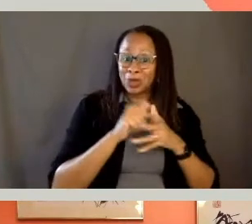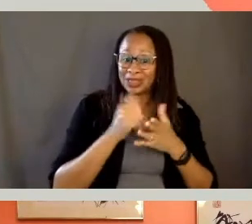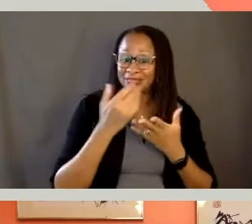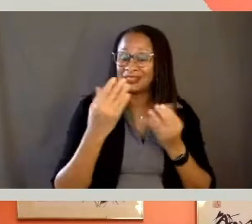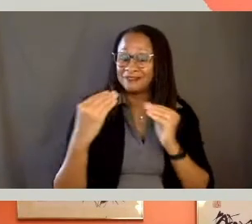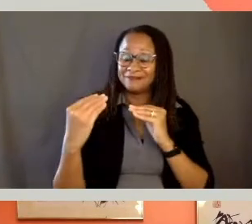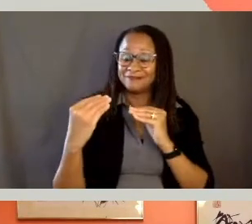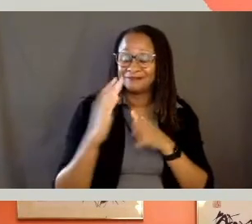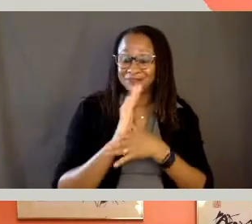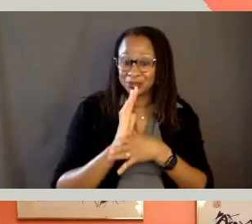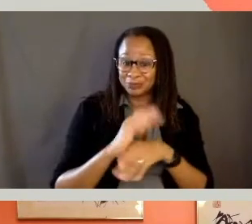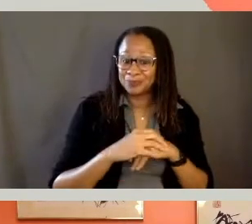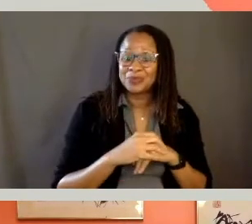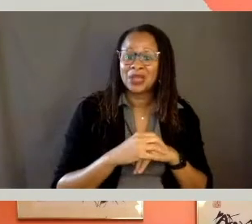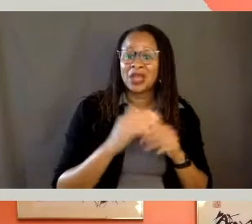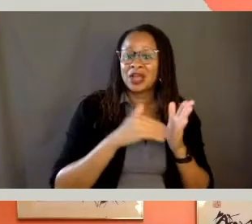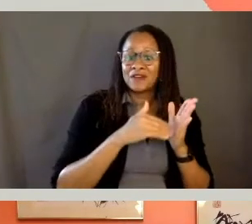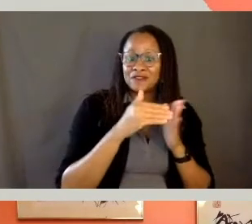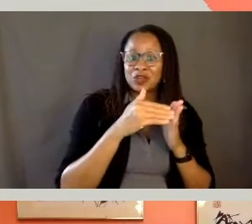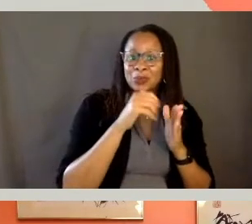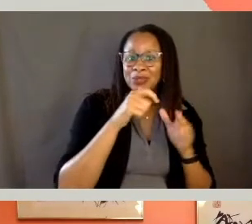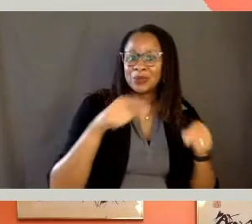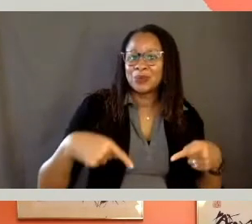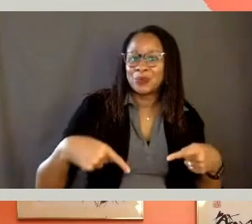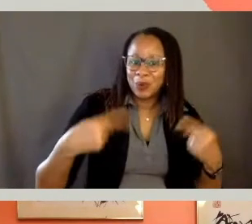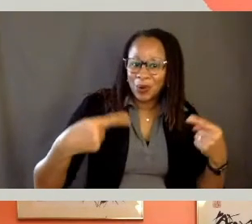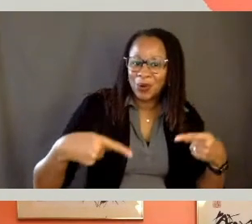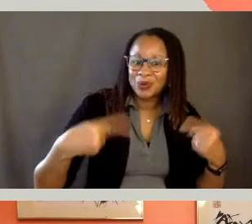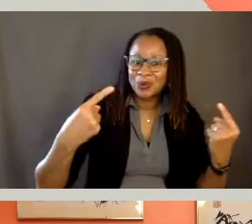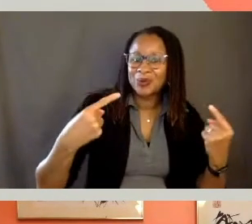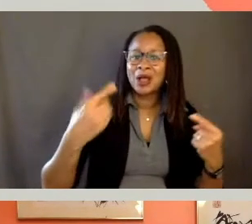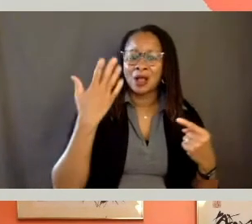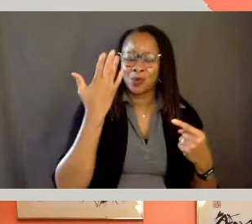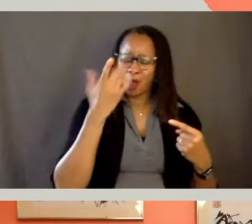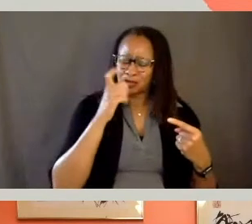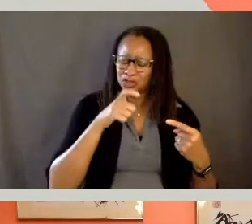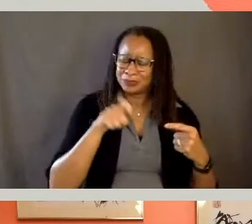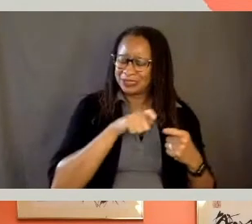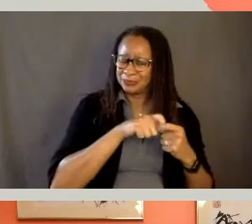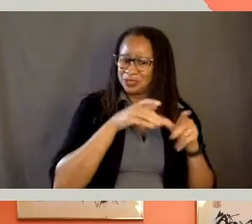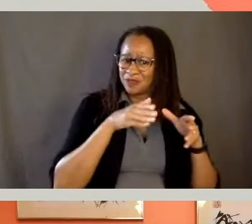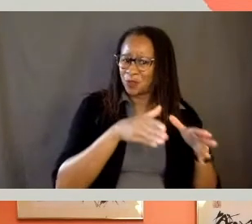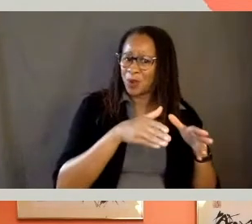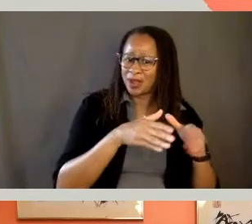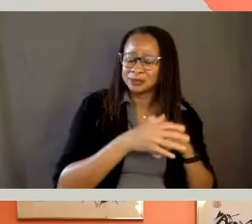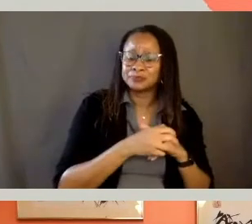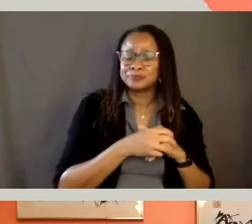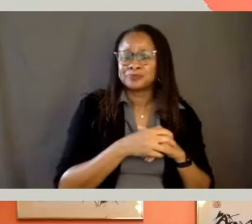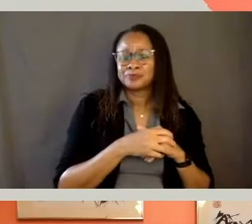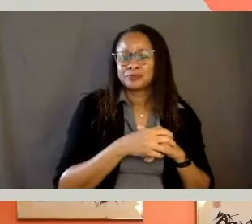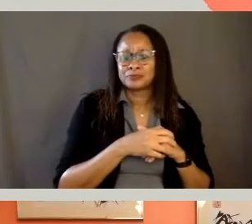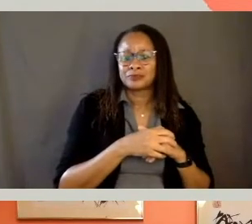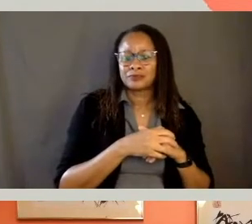and, you know, frequently argue why things should be done a certain way, not done a certain way,